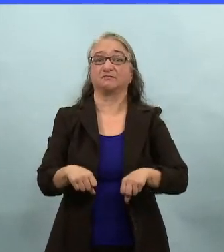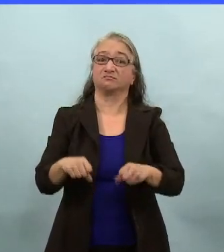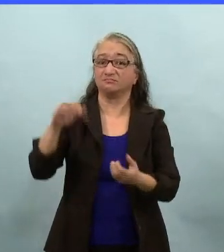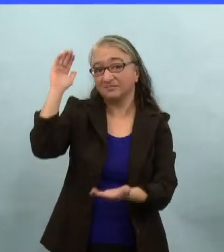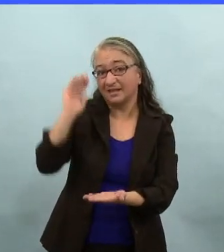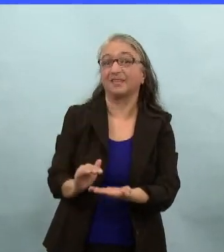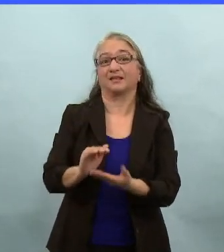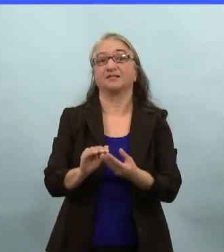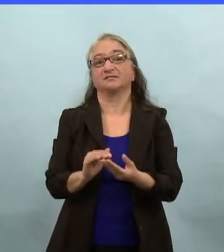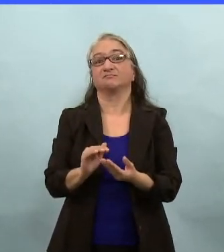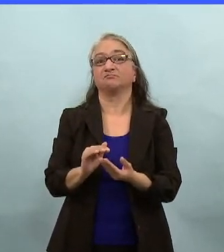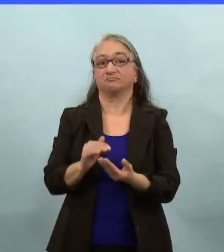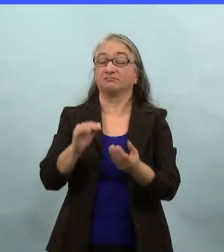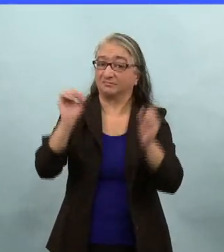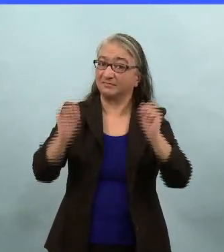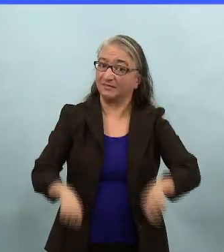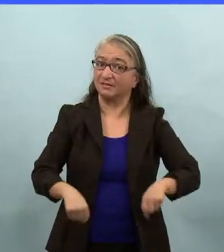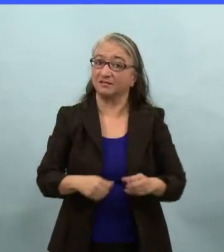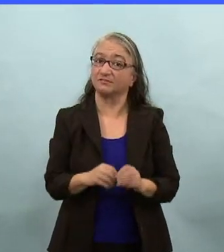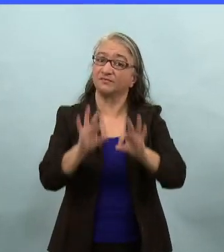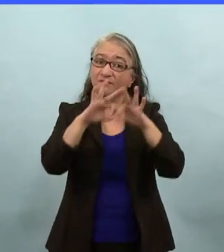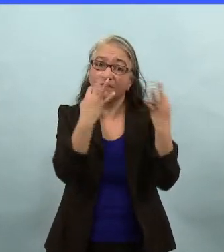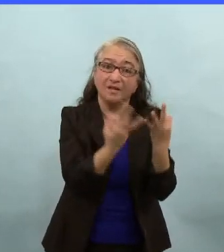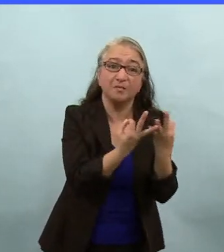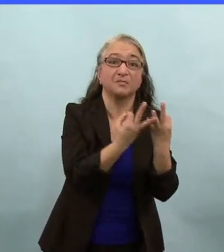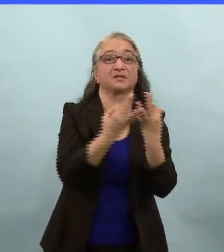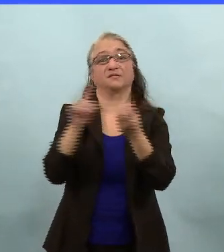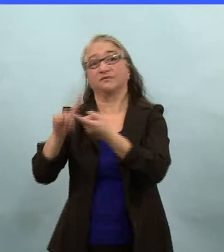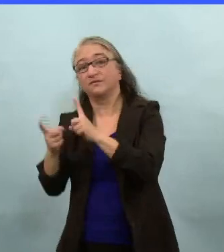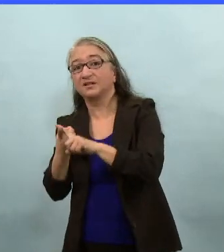level things can be done as well and leaders can do this as well in different businesses or